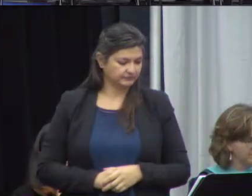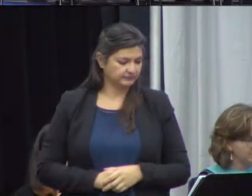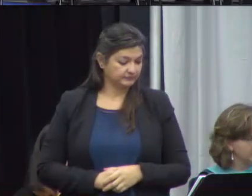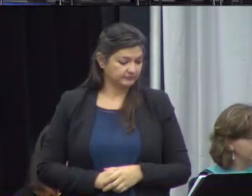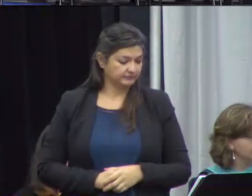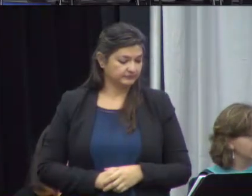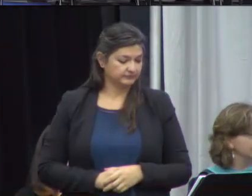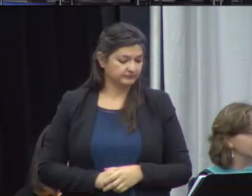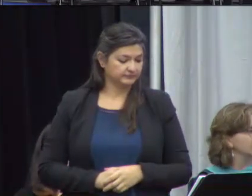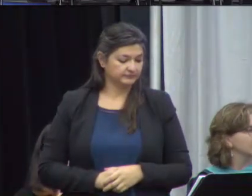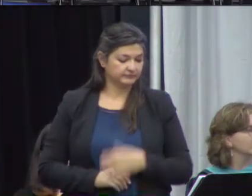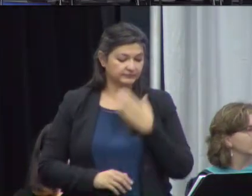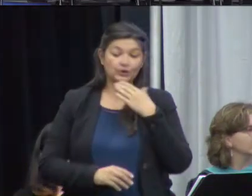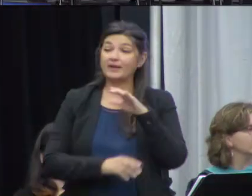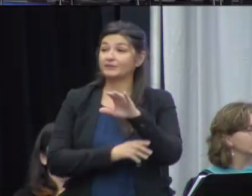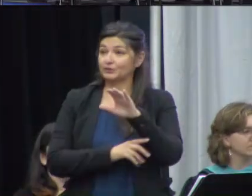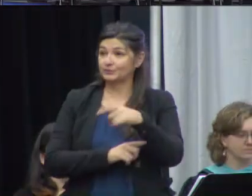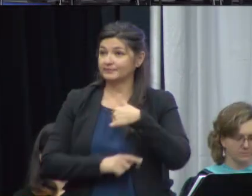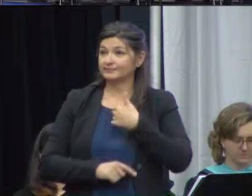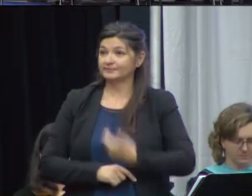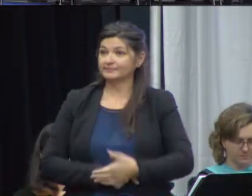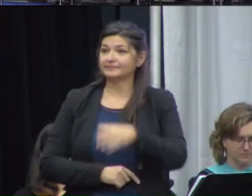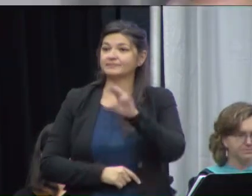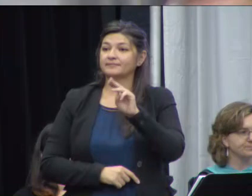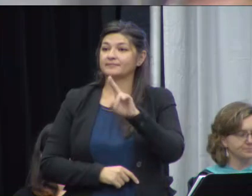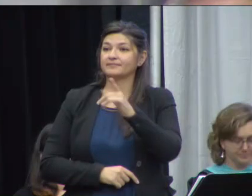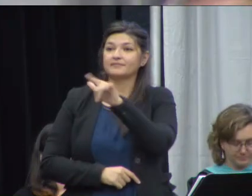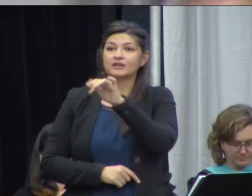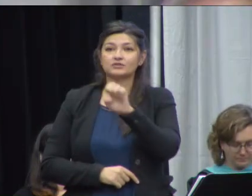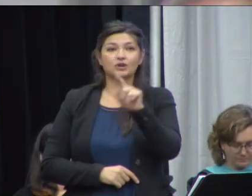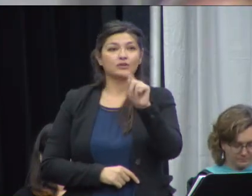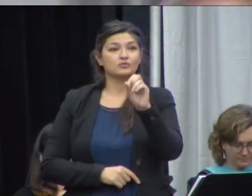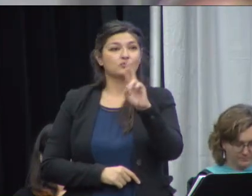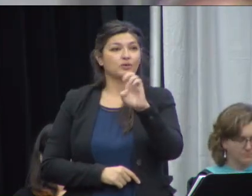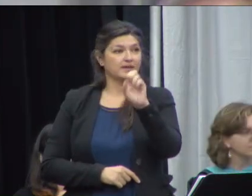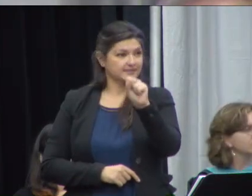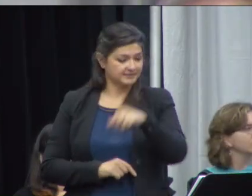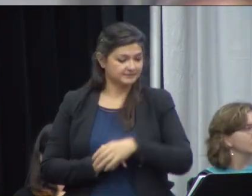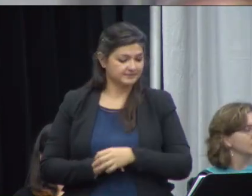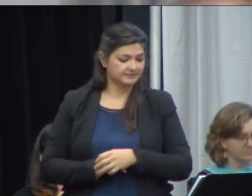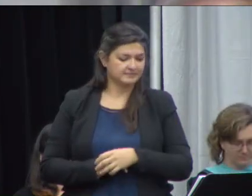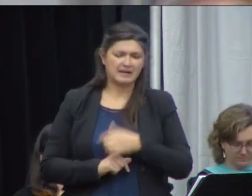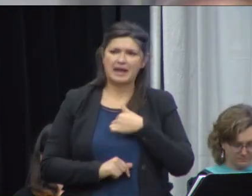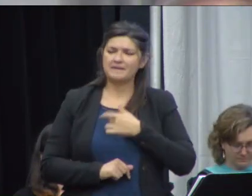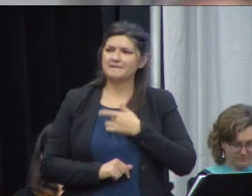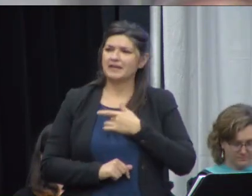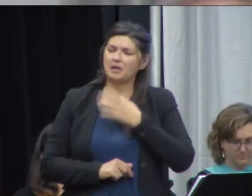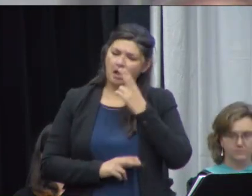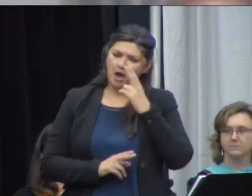Good afternoon, I am Michele Torres, and I have the honor and privilege to serve this senior class,